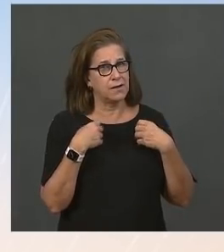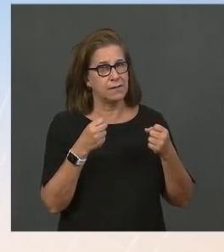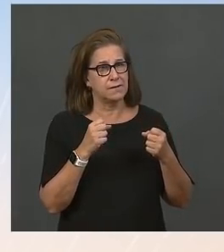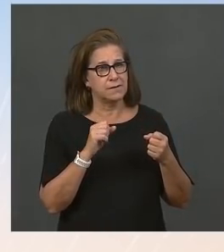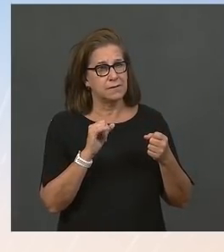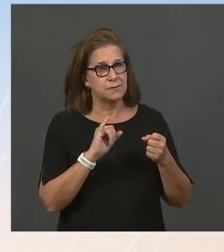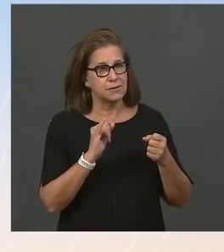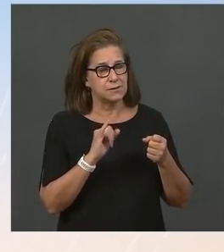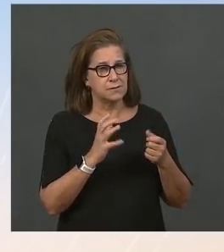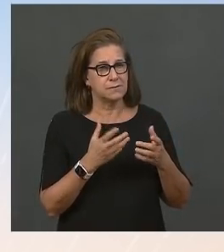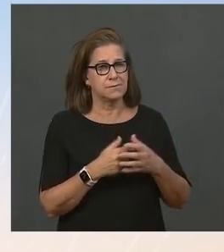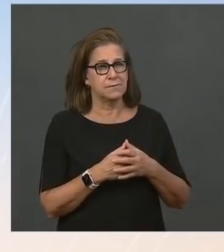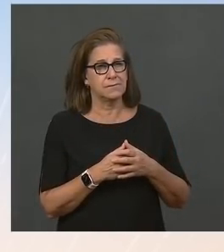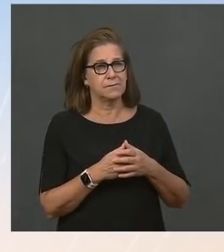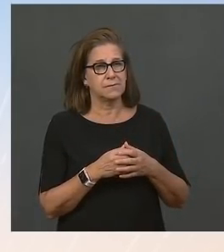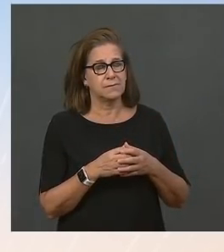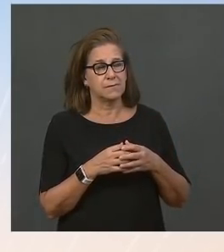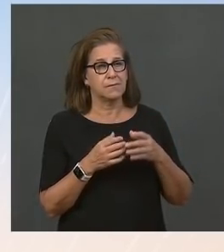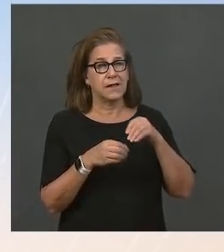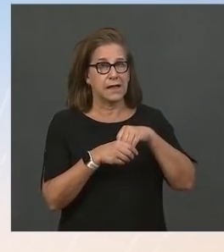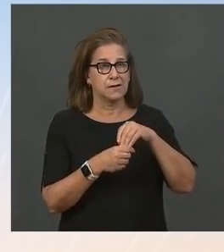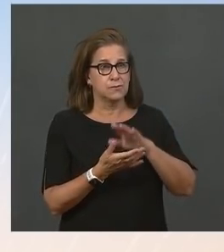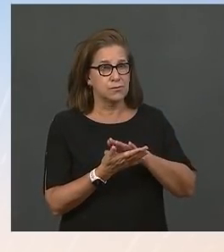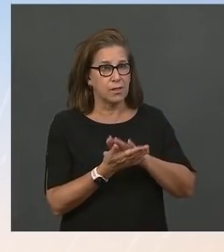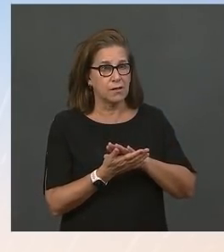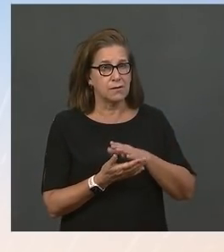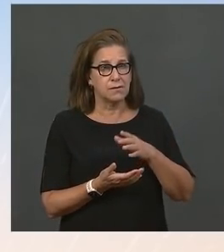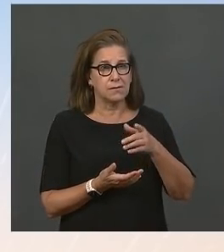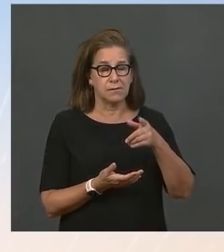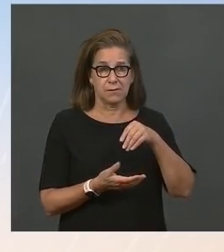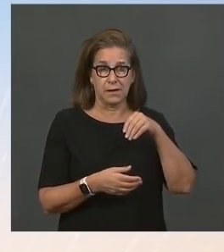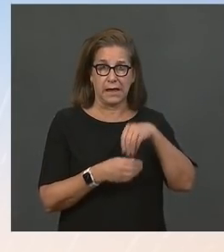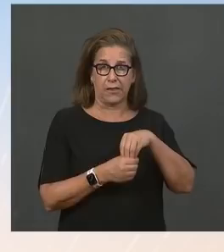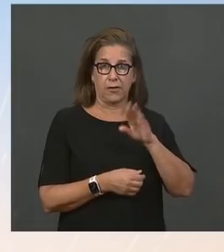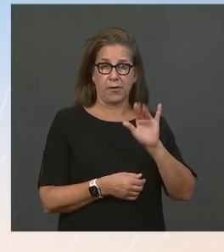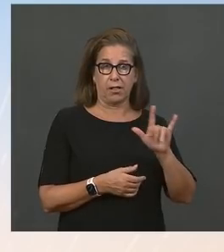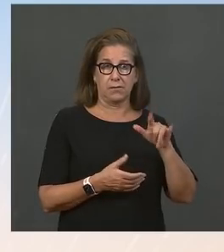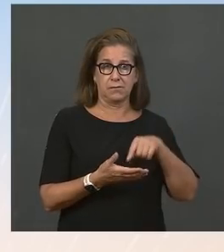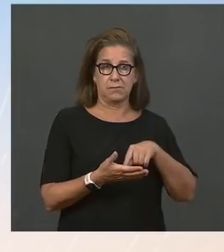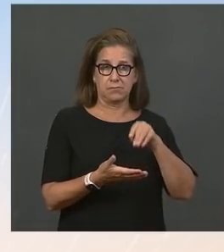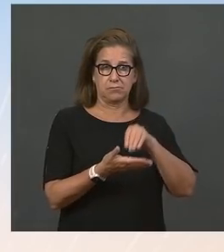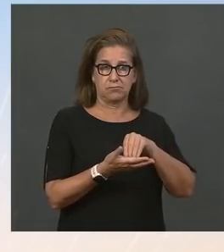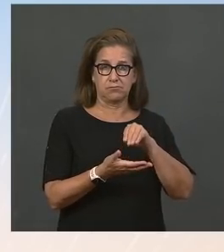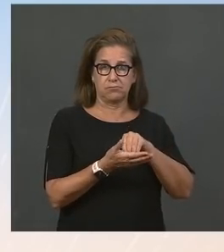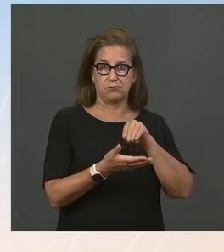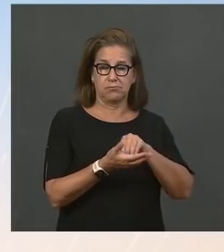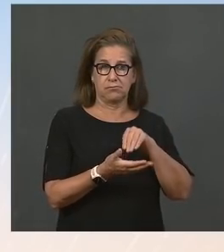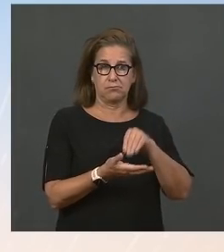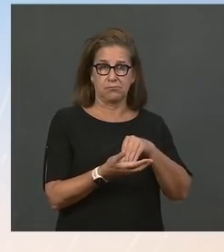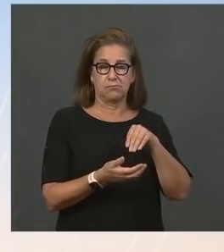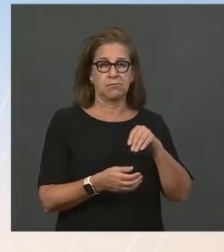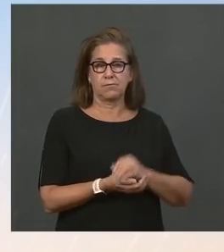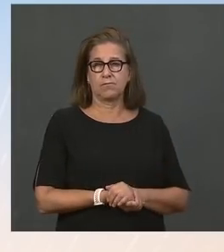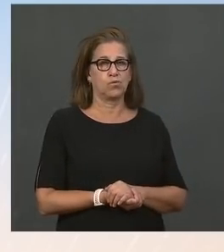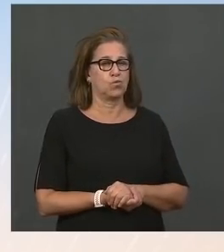are those things definitely going to be in there? Are those red lines for the President? Ms. Psaki: I'm not here to set new red lines. What we know is that this is going to be